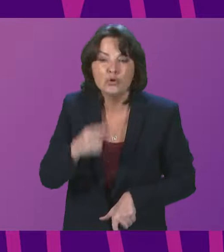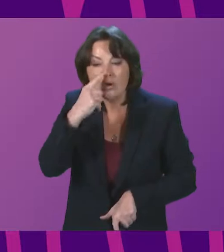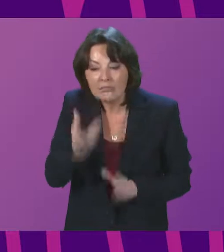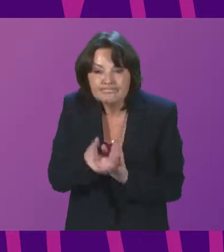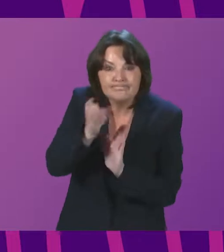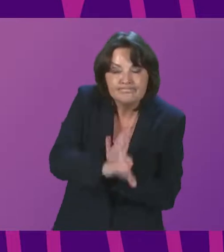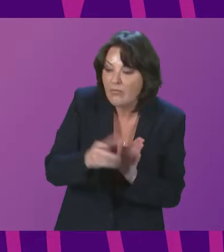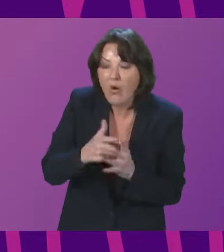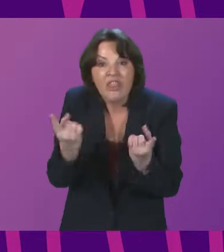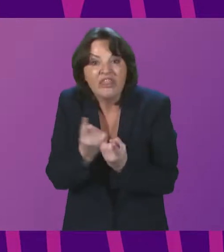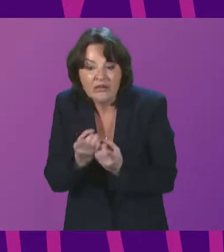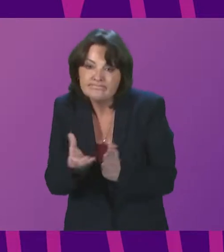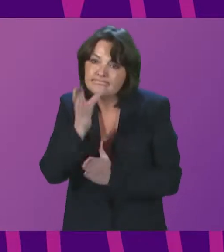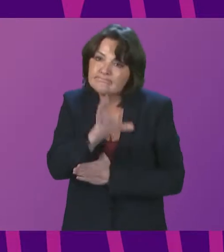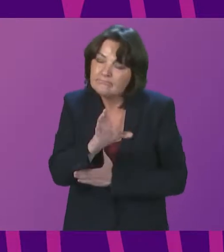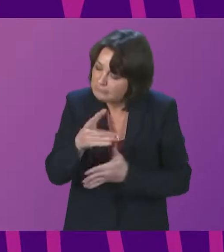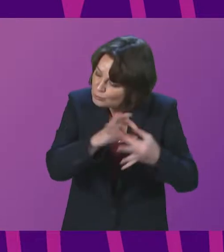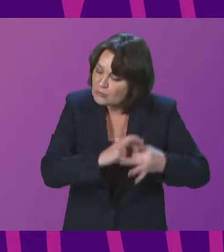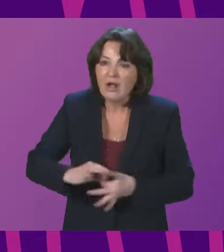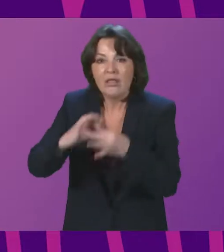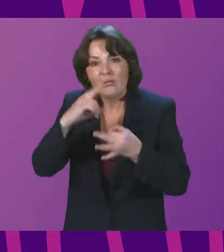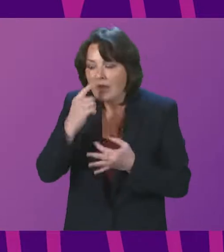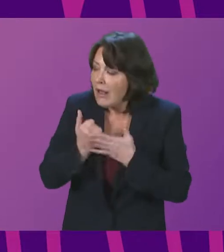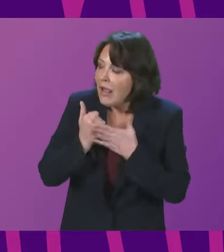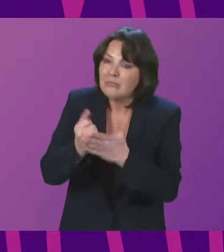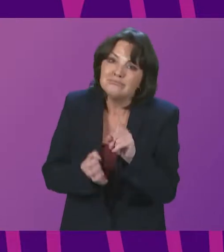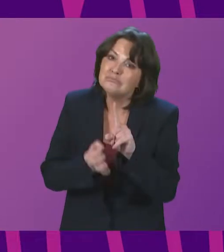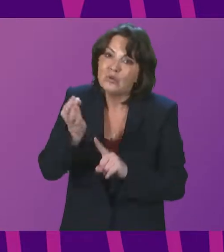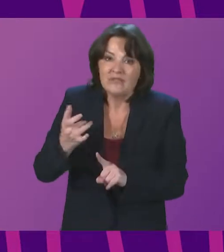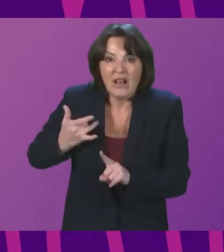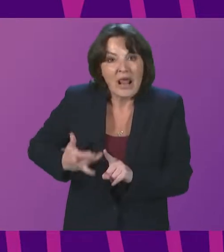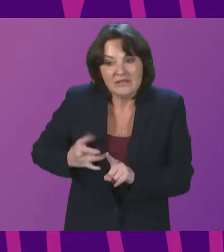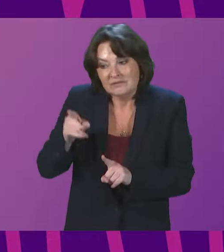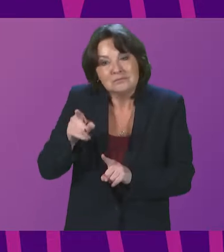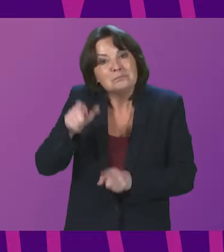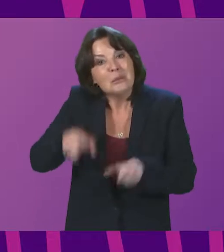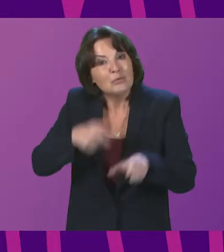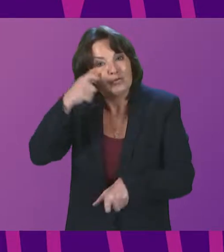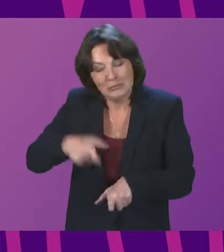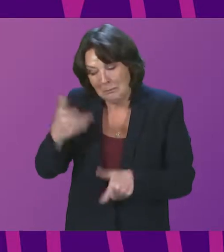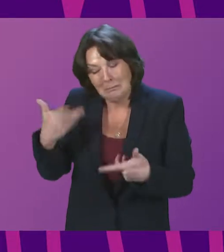Together, we can make a real difference to people whose lives have been devastated by this atrocity.